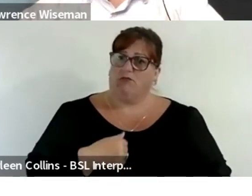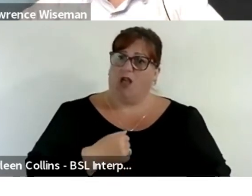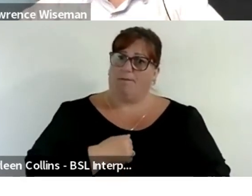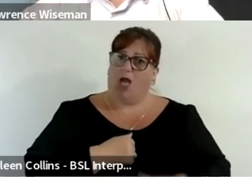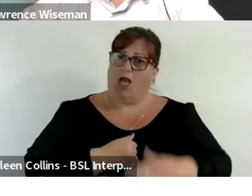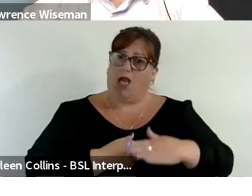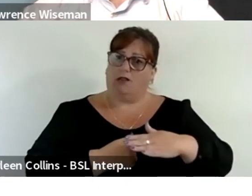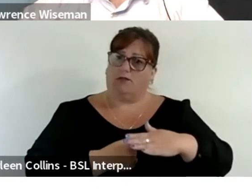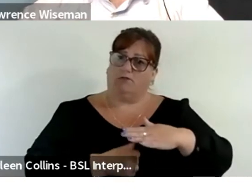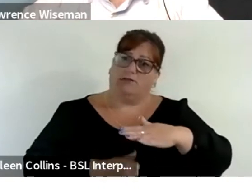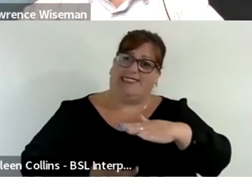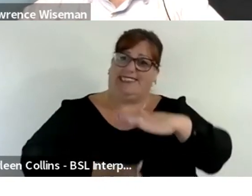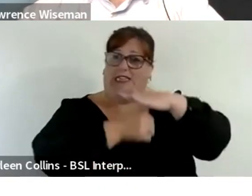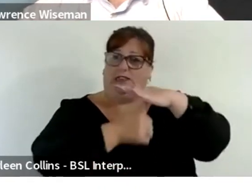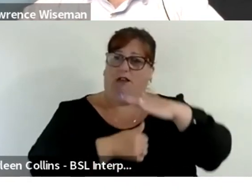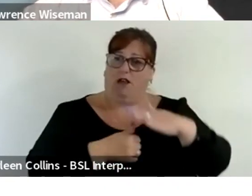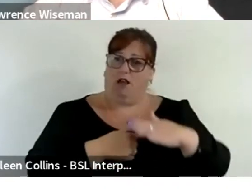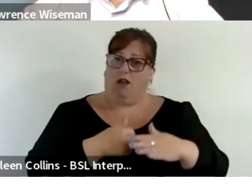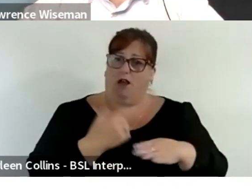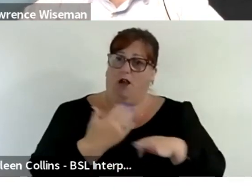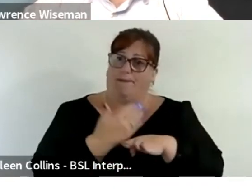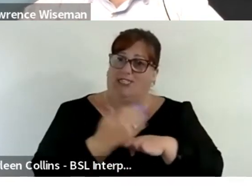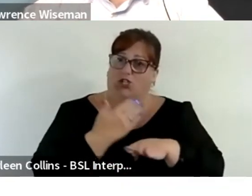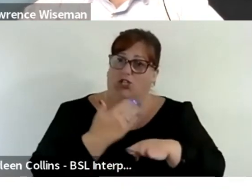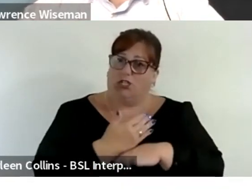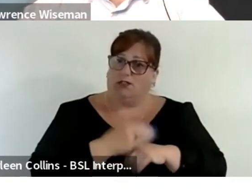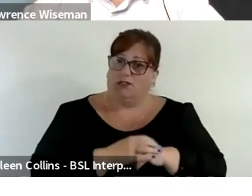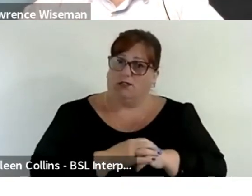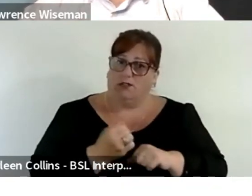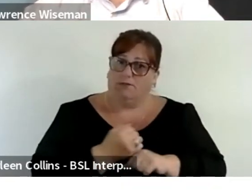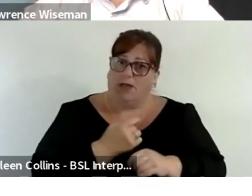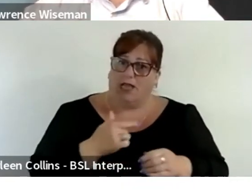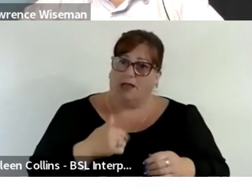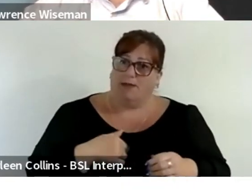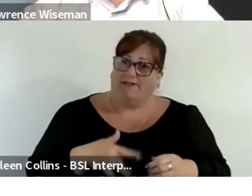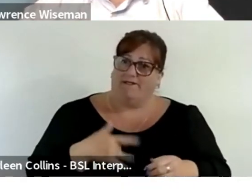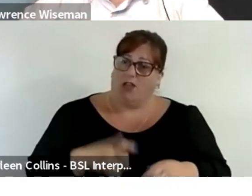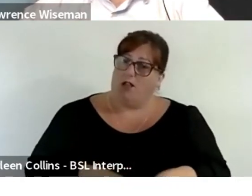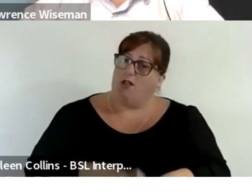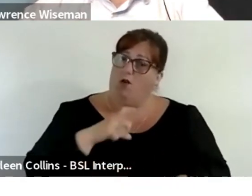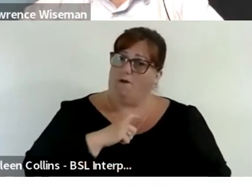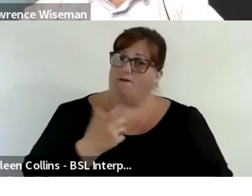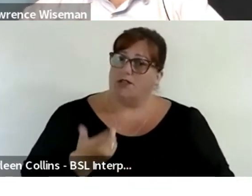A part of it has come with being comfortable with myself as well. You asked about disclosing.